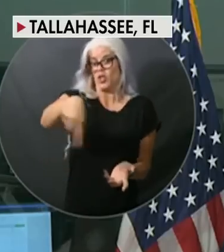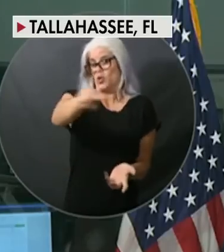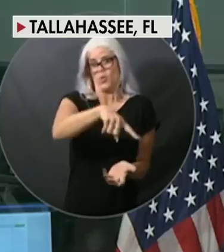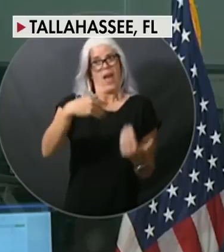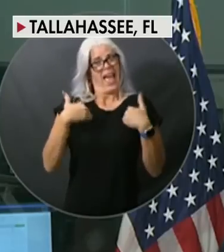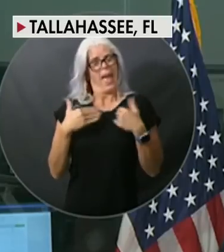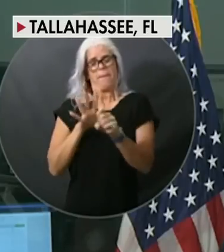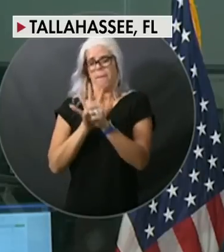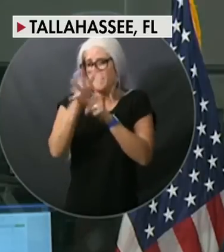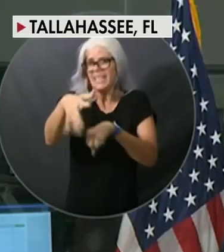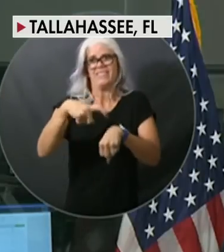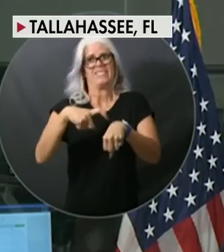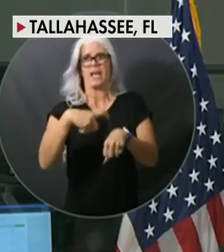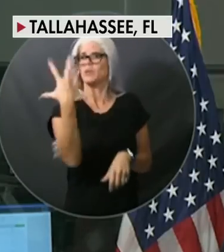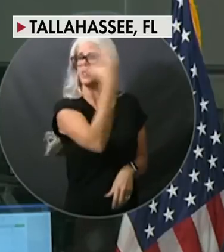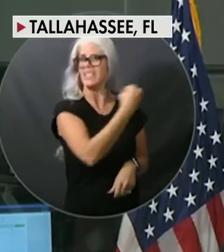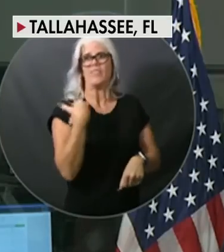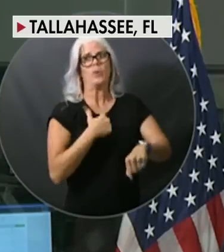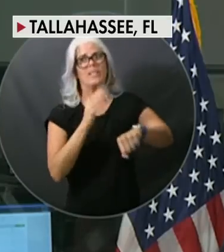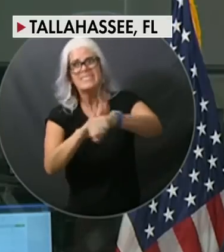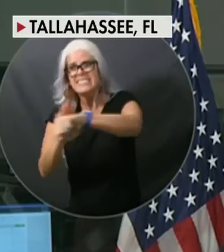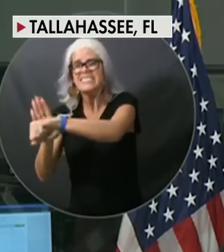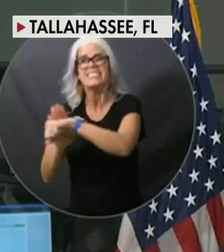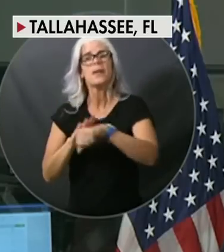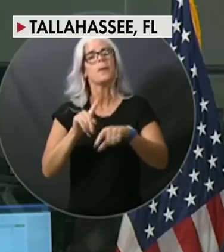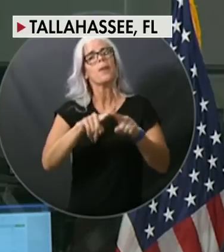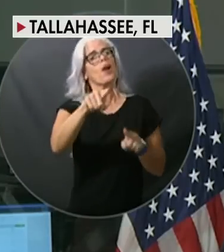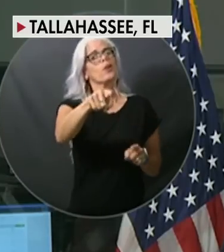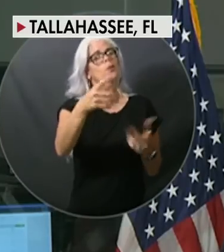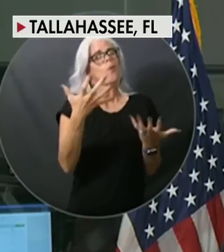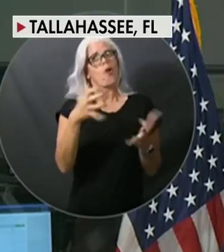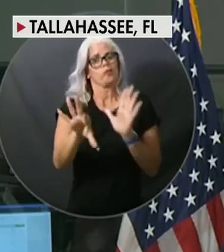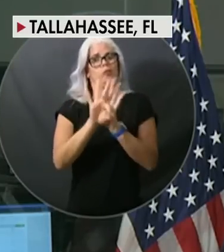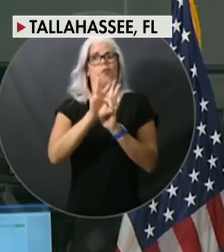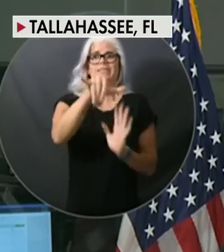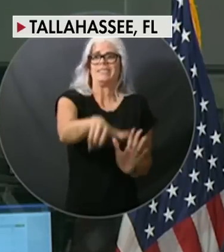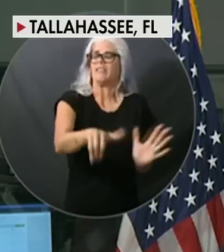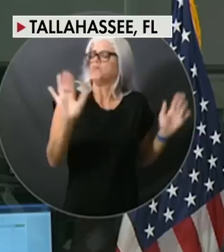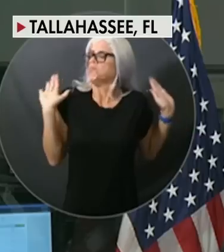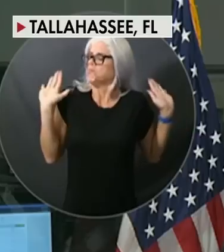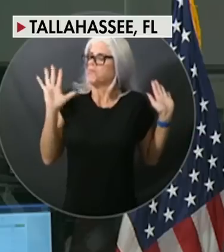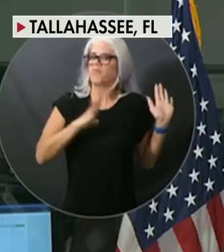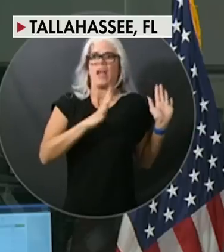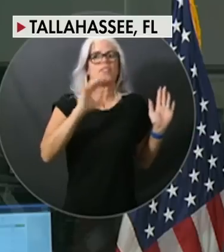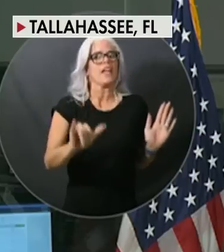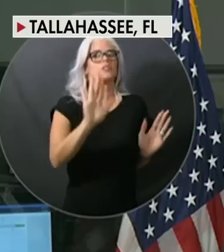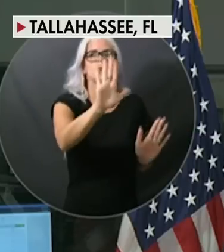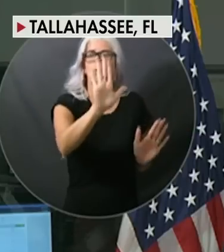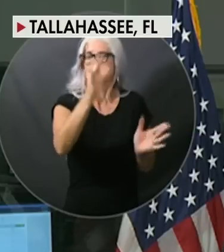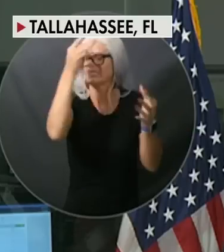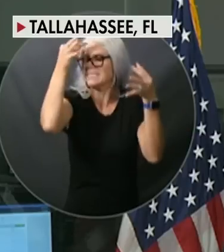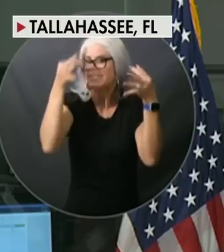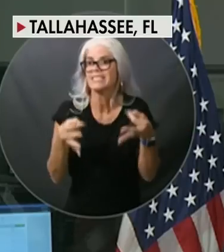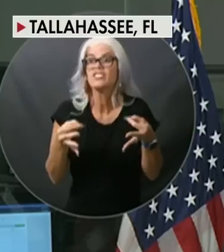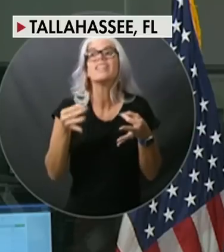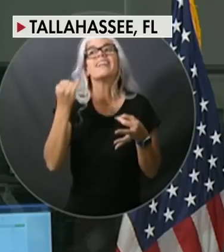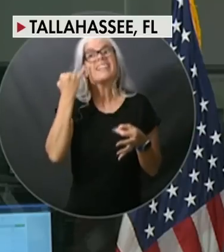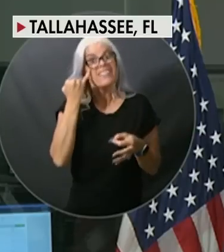MAKE ARRANGEMENTS AND TO LEAVE, SOME CHOSE NOT TO DO THAT. THEY WOULD HAVE PROBABLY BEEN BETTER OFF DOING THAT.